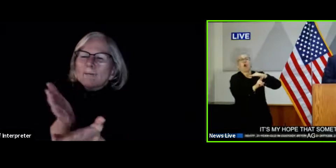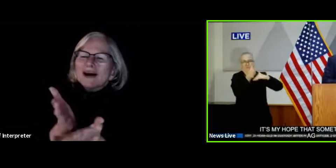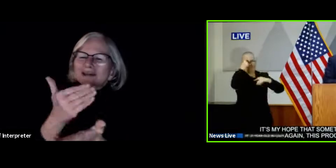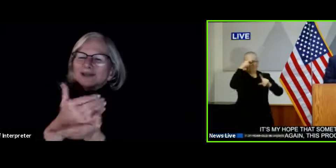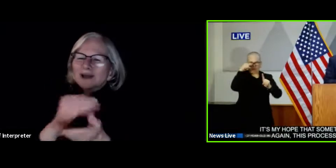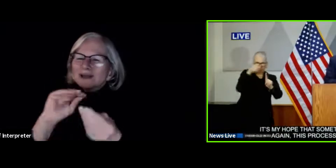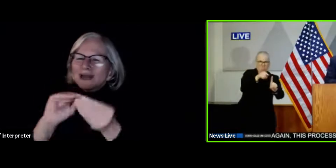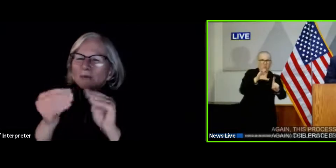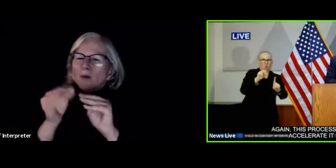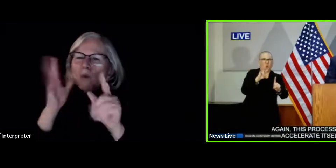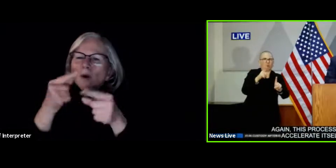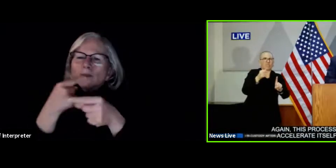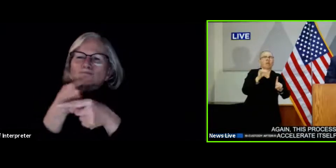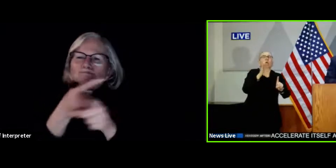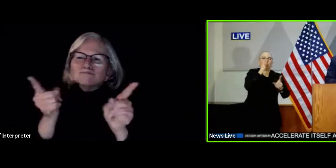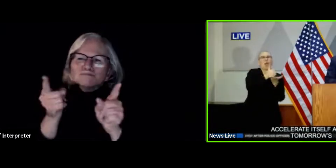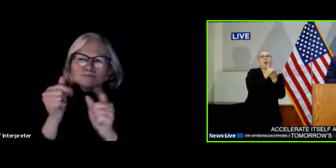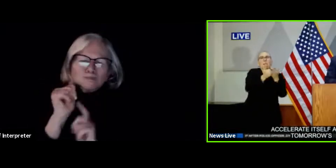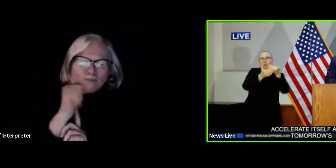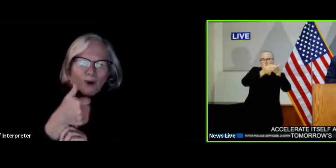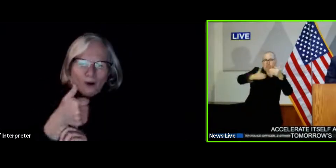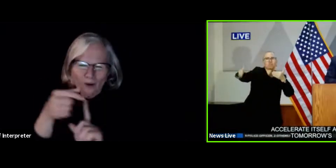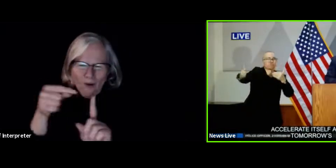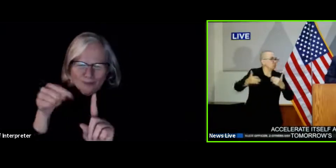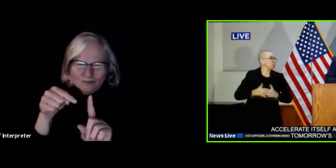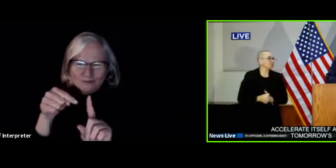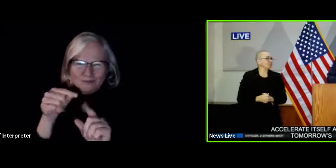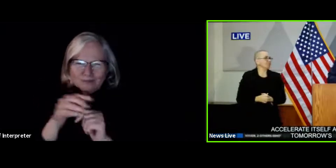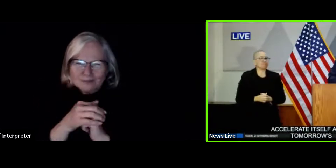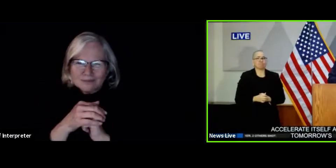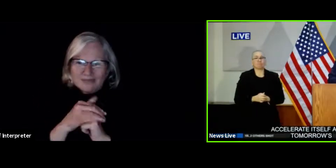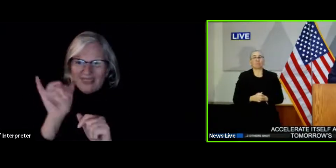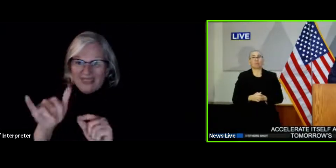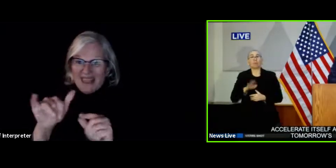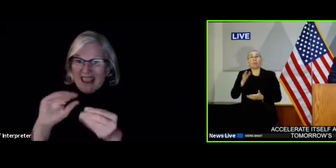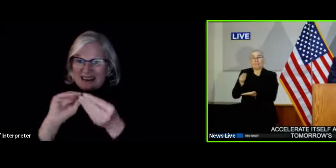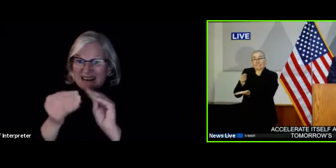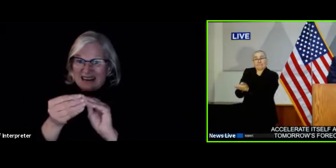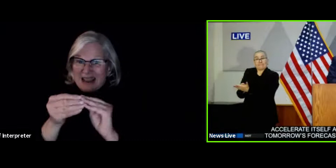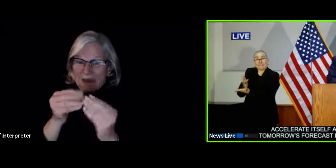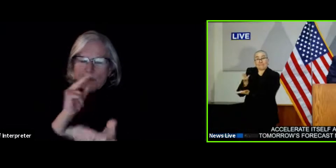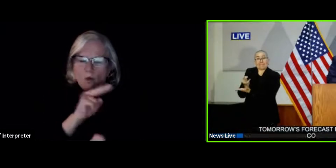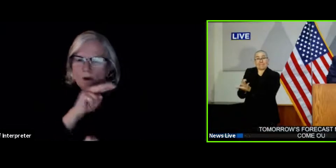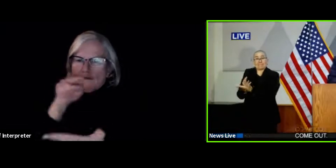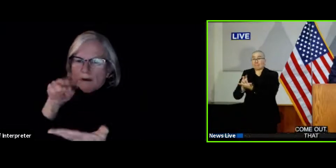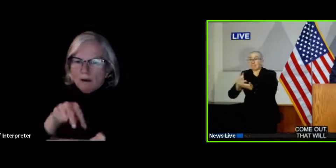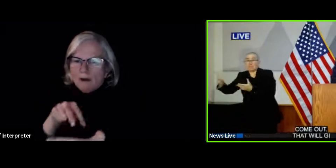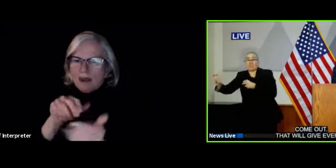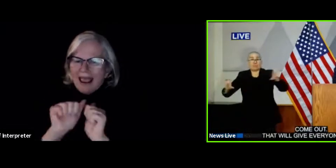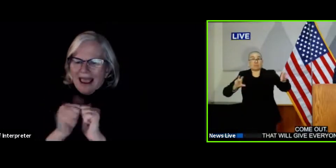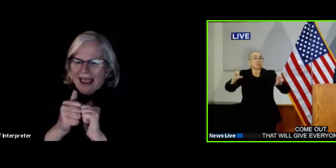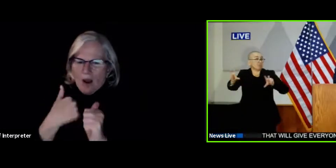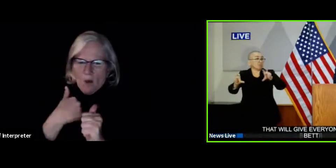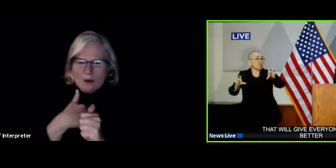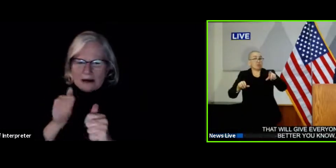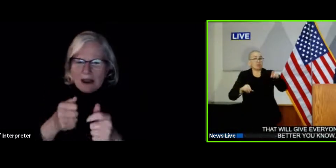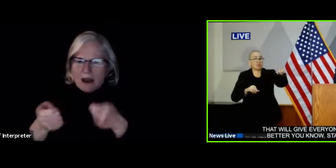WILL, FOR WHERE WE'RE AT FISCALLY AND WHAT WE CAN DO IN THIS PROCESS SO STILL TRYING TO GET THEM BACK.